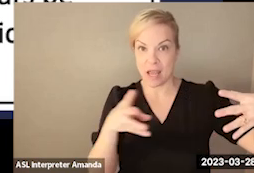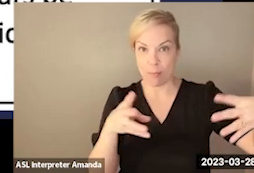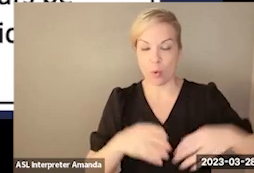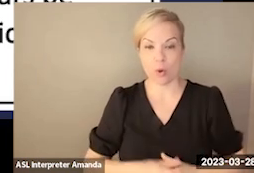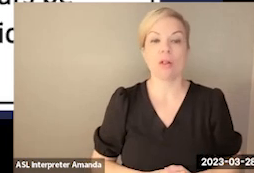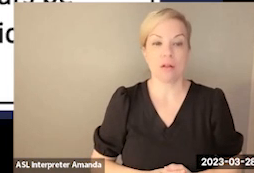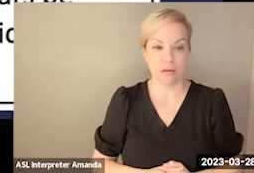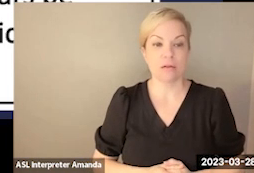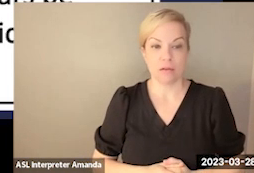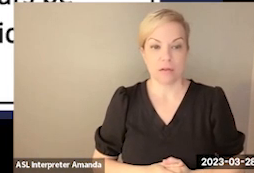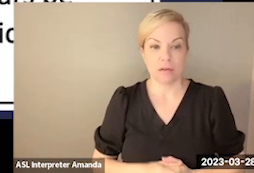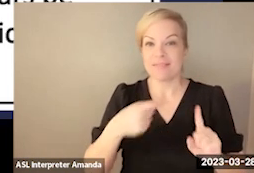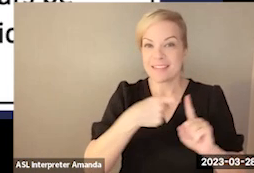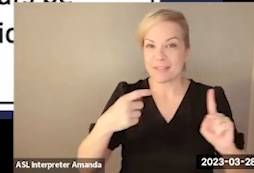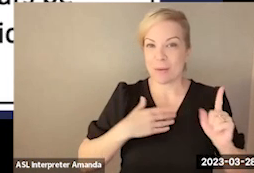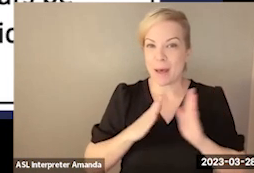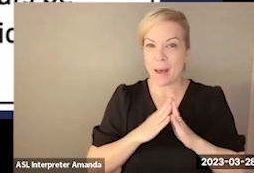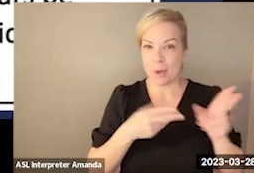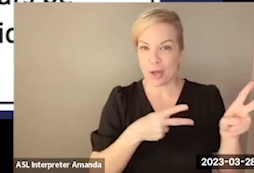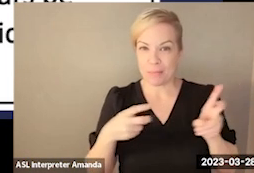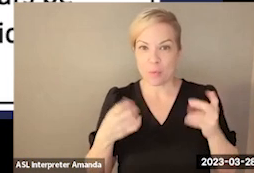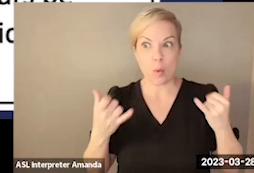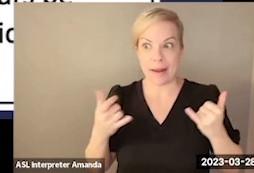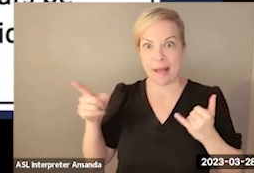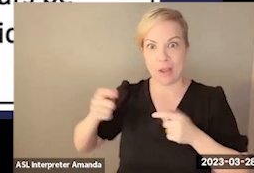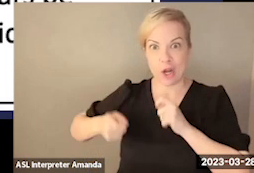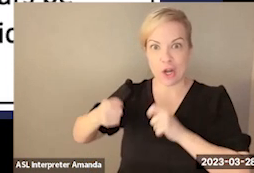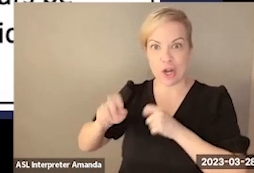Debbie Stine, Science & Technology Policy Academy: from my book, which is now an editing, and hopefully i'm gonna have out pretty soon.